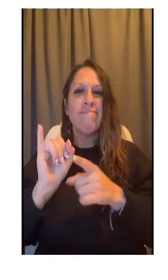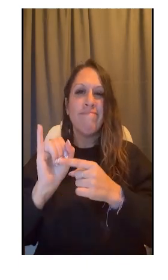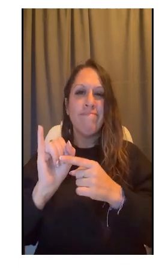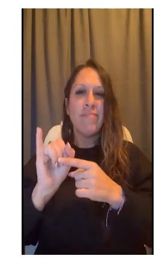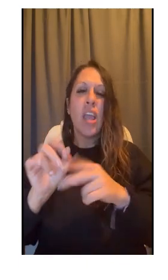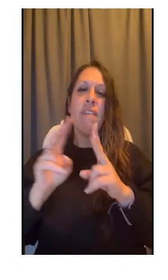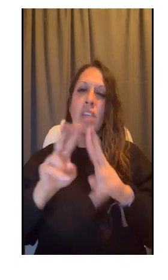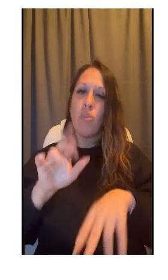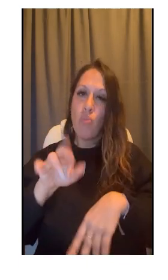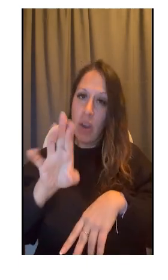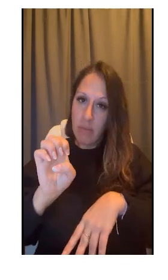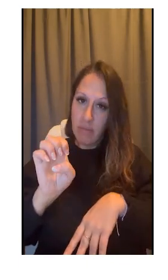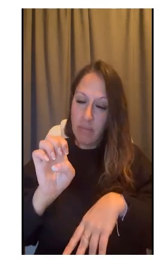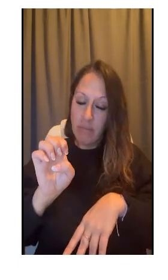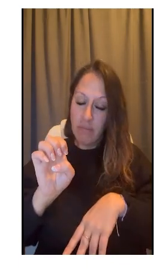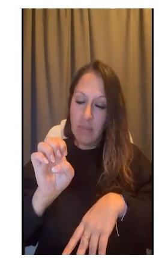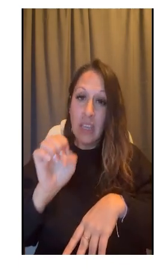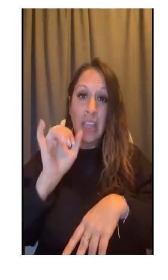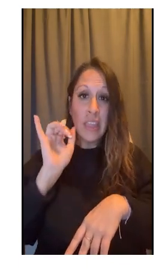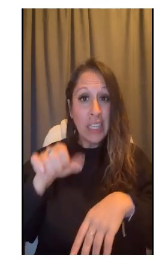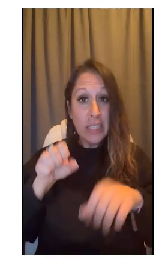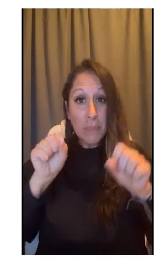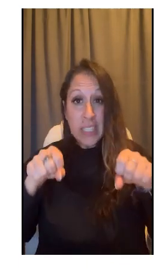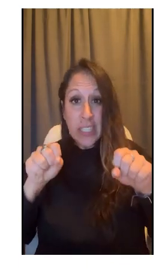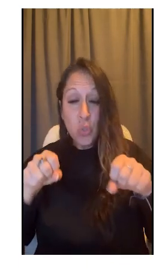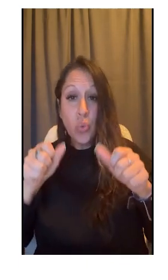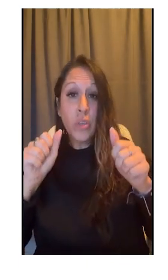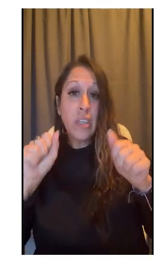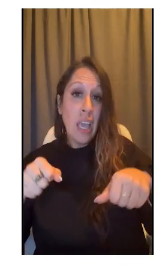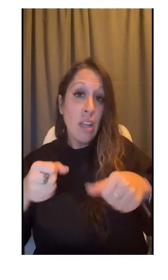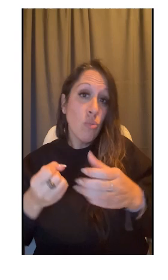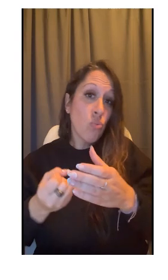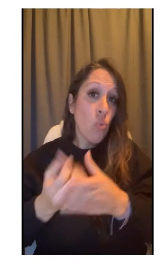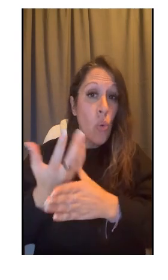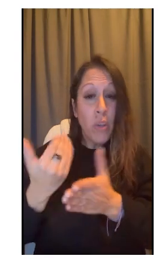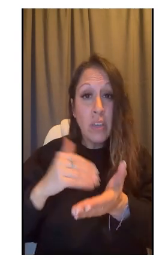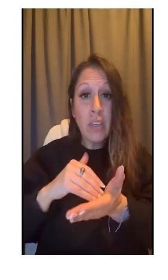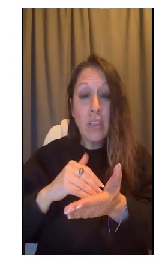Again, this is very rare these potentially can regrow.